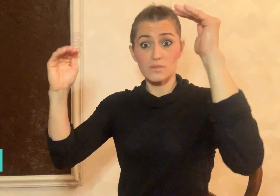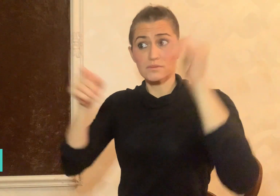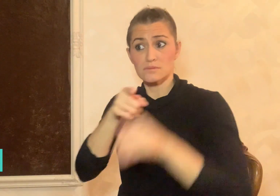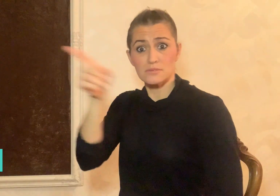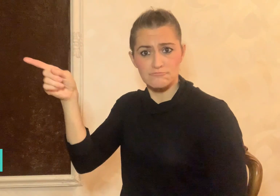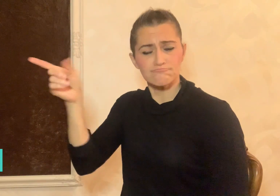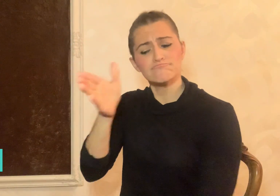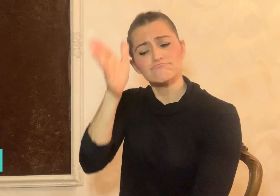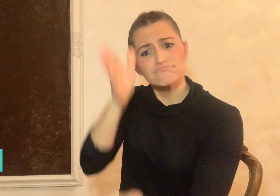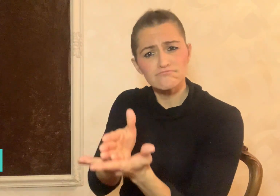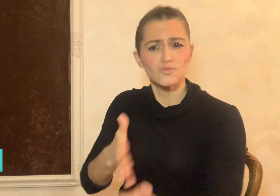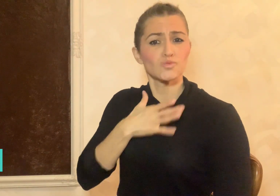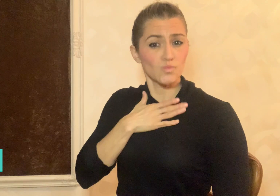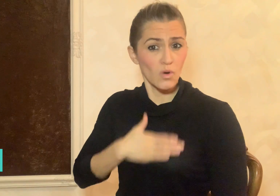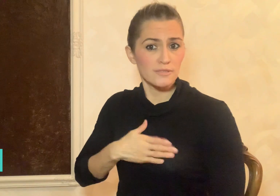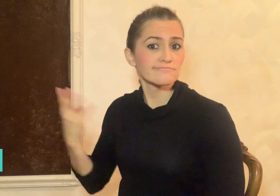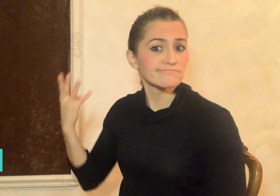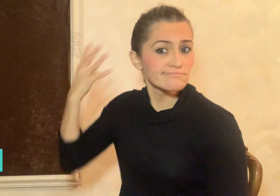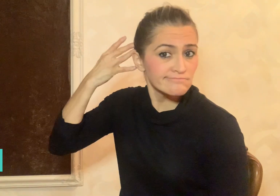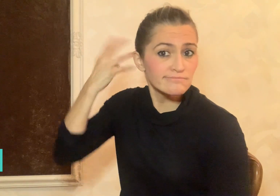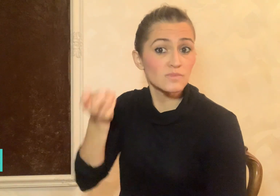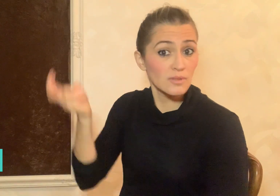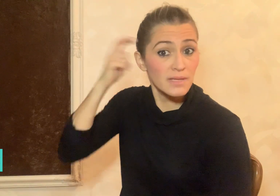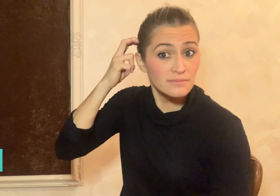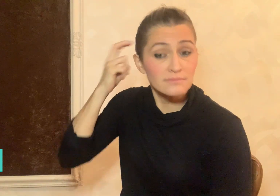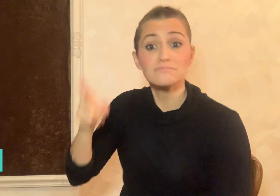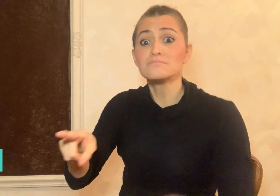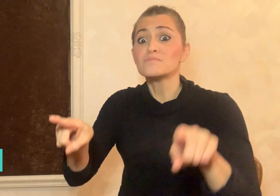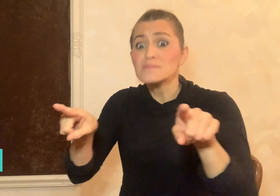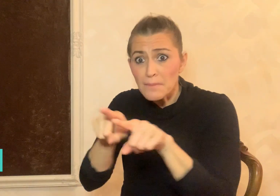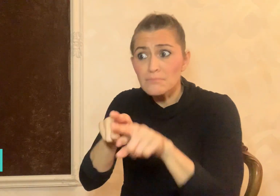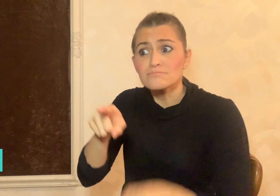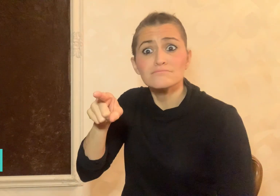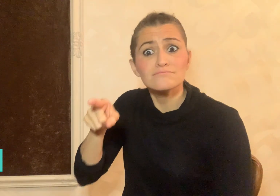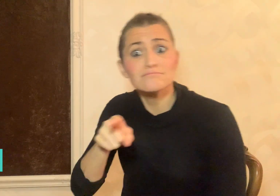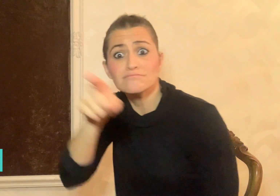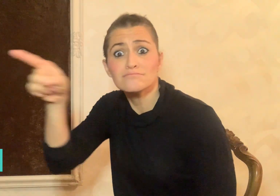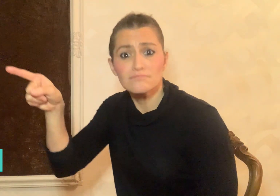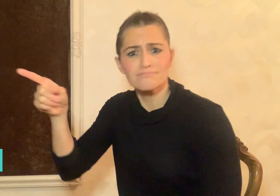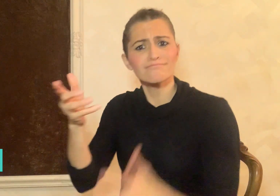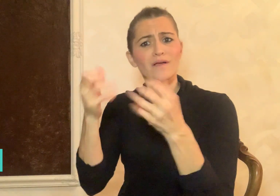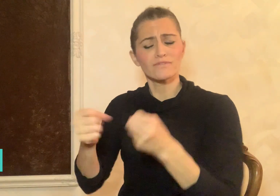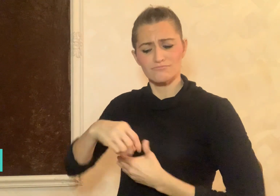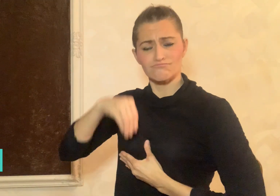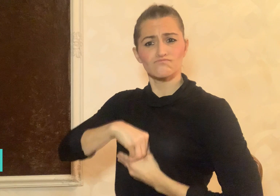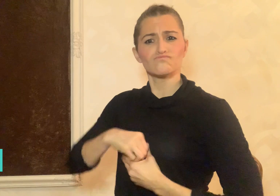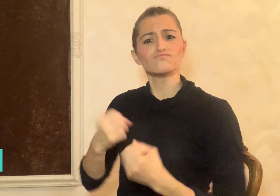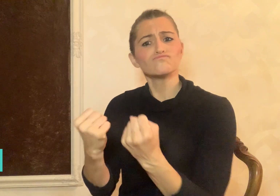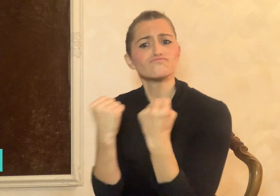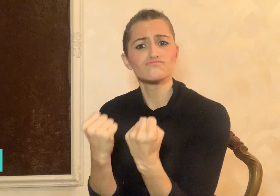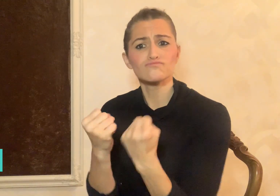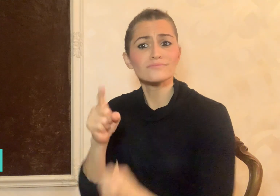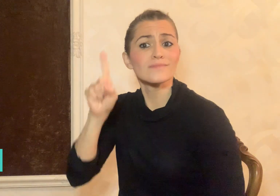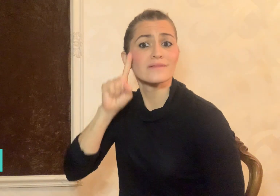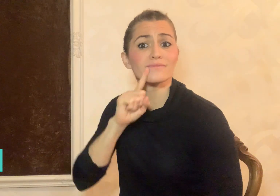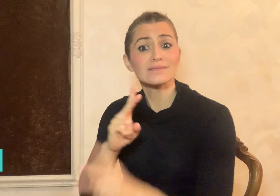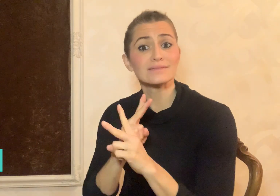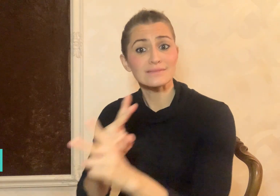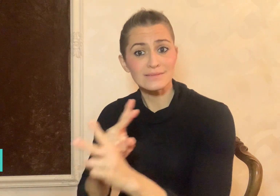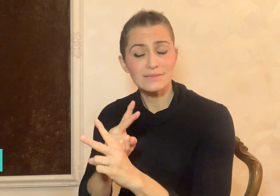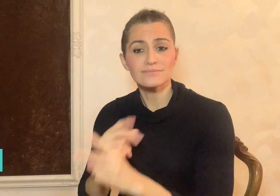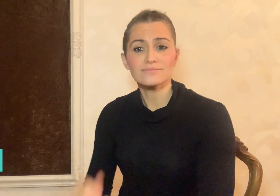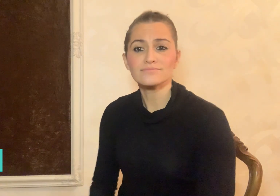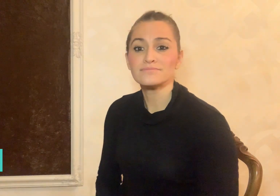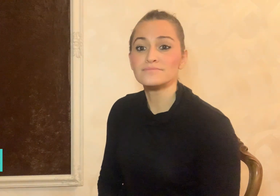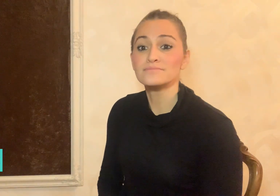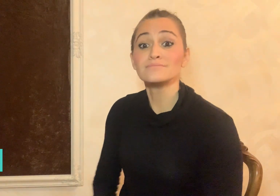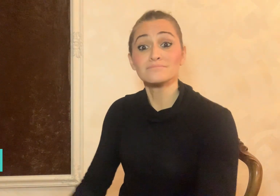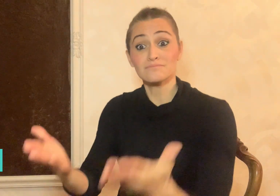to get a CI - including adults with a strong Deaf identity.